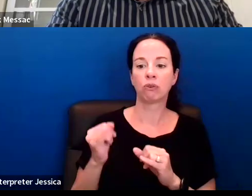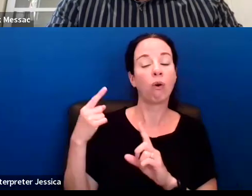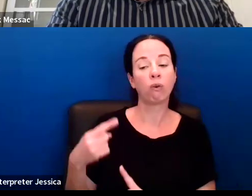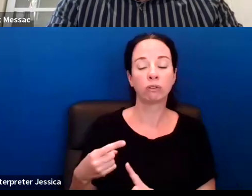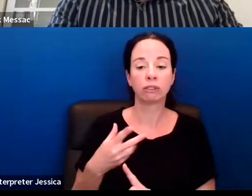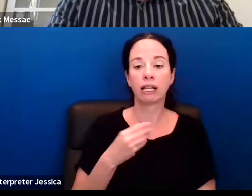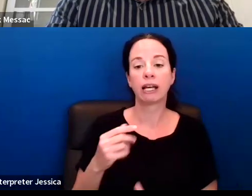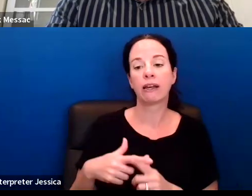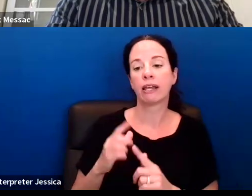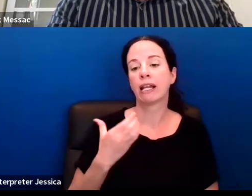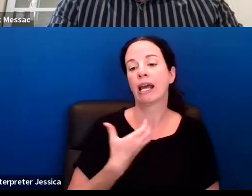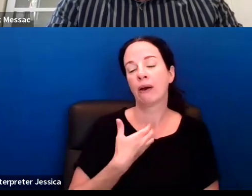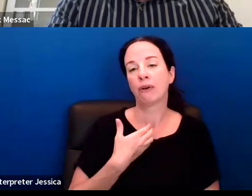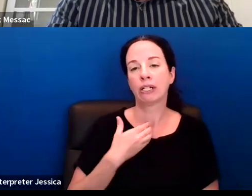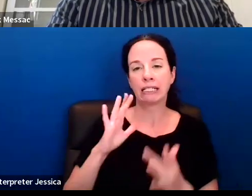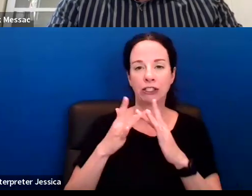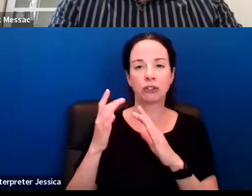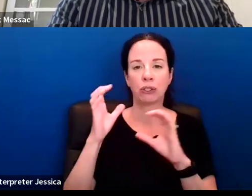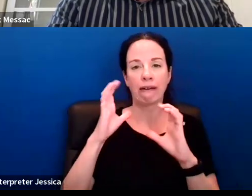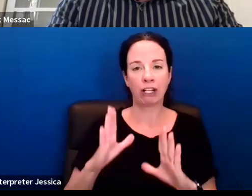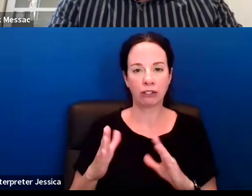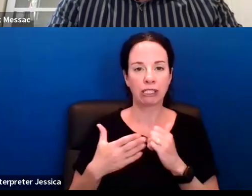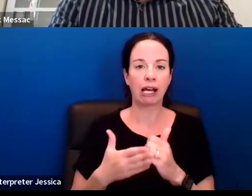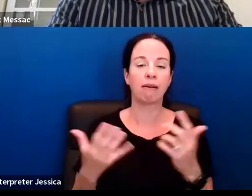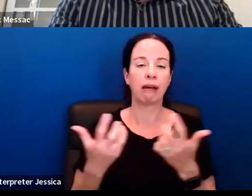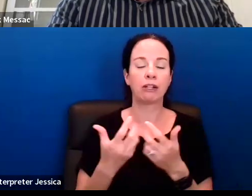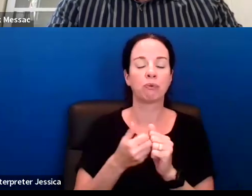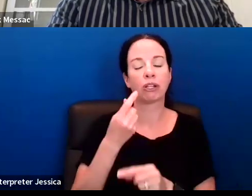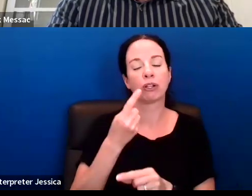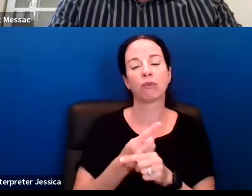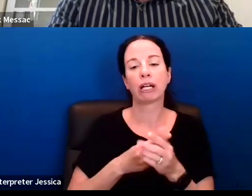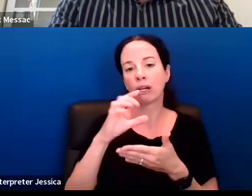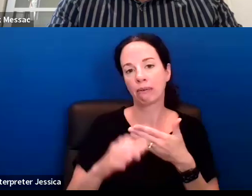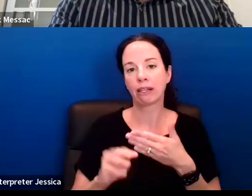and then our digital navigators help match them with the correct curriculum that will best serve